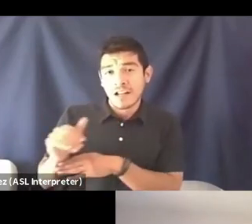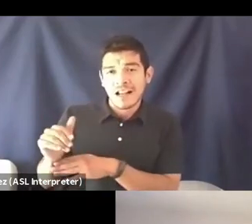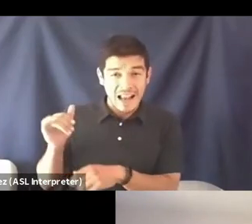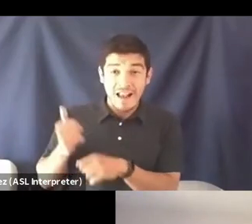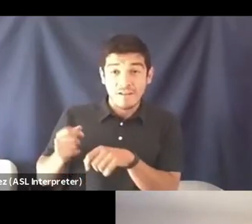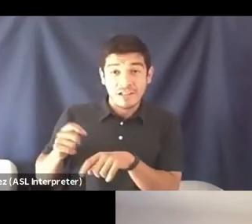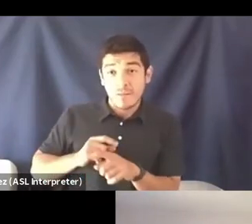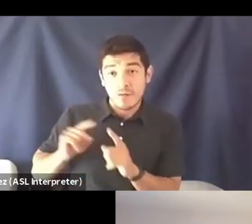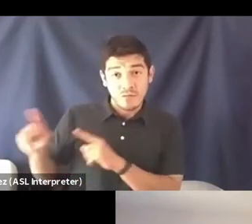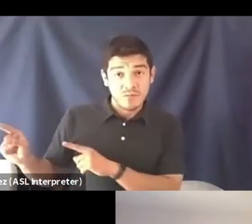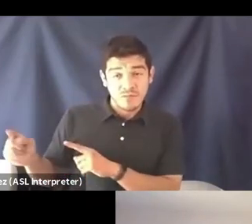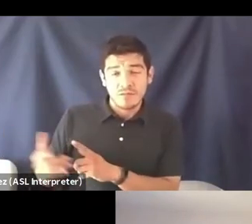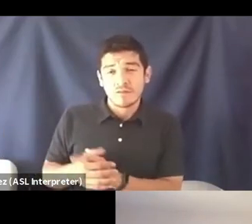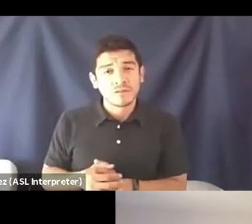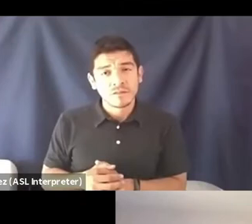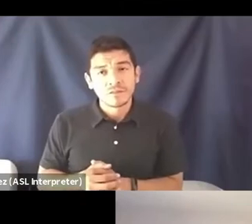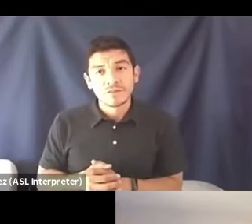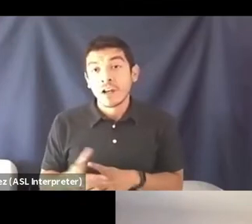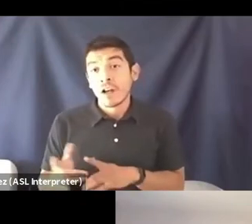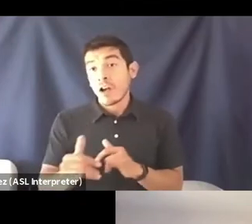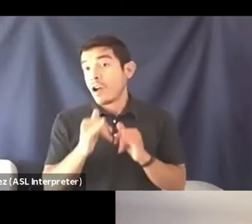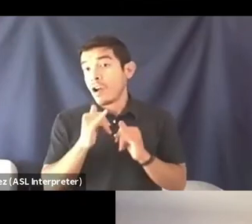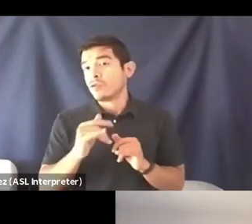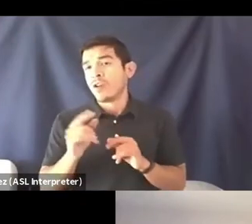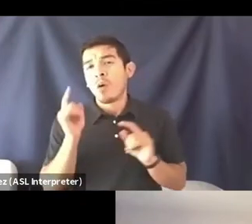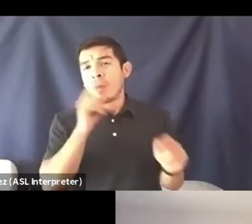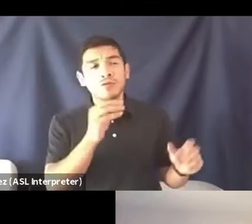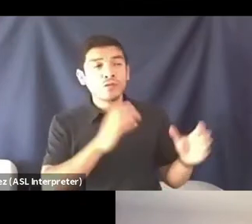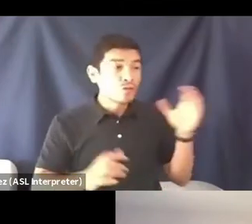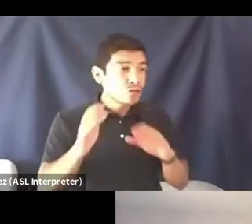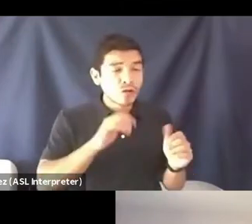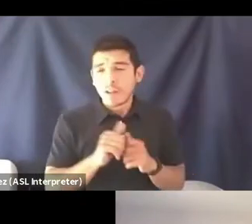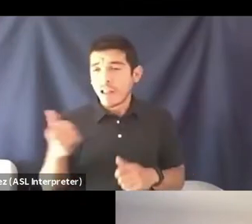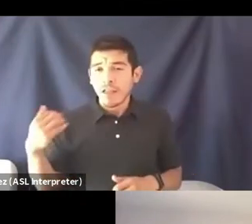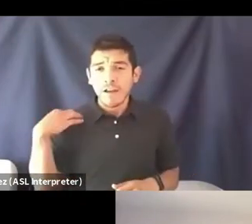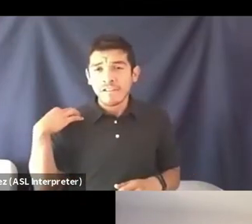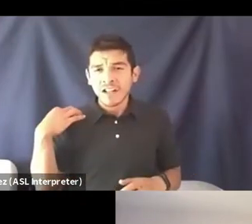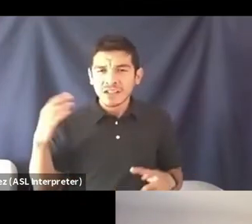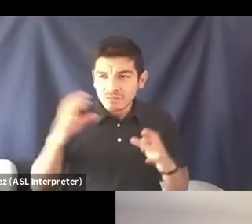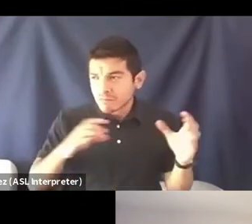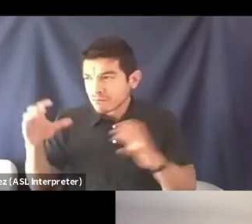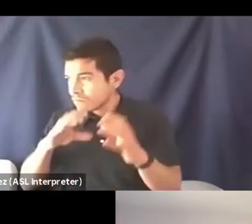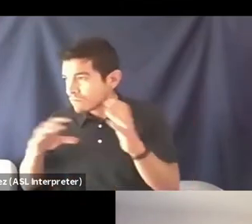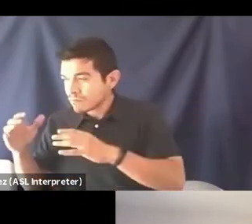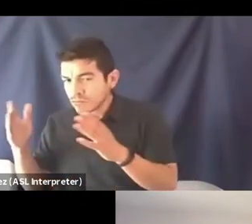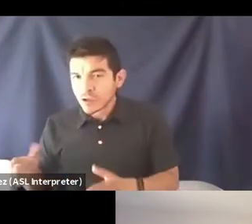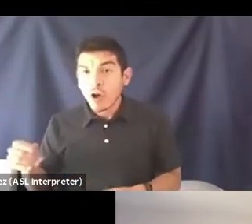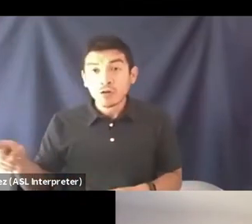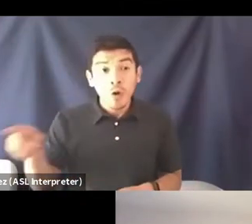And also we went out to search with other volunteer searchers. So we were documenting the process of the search.